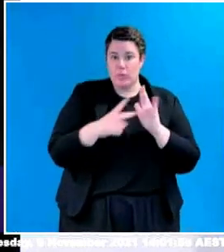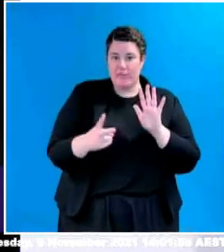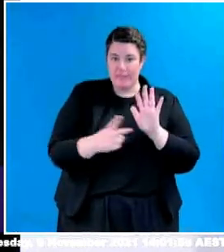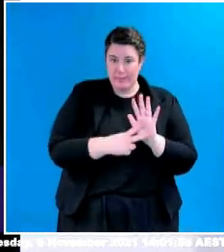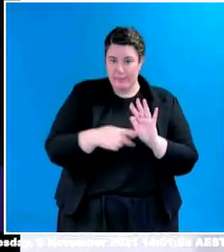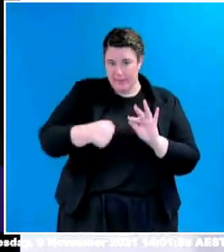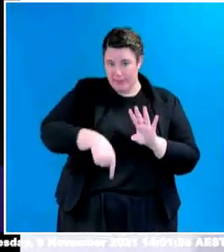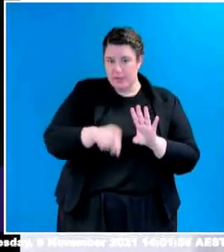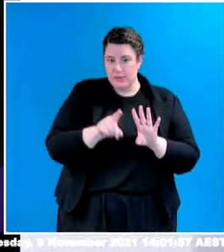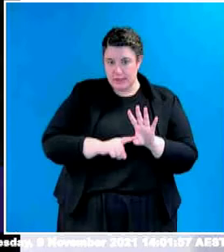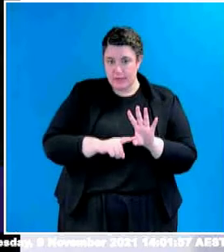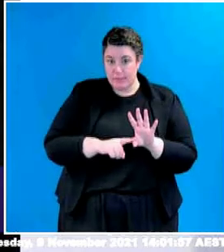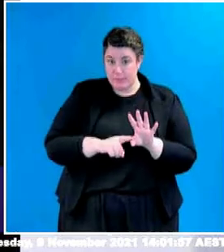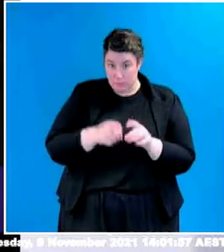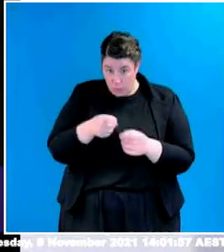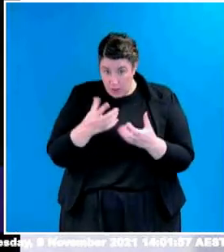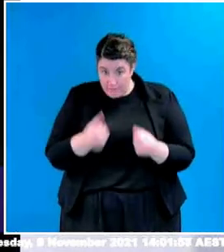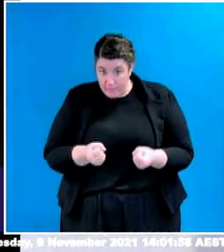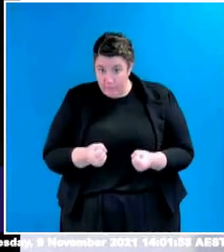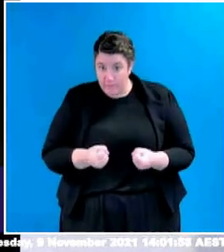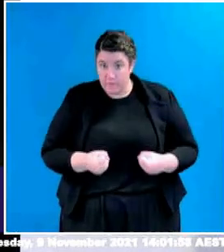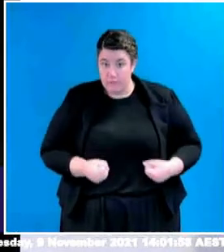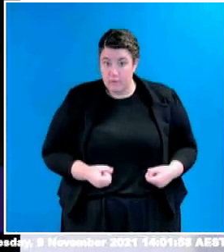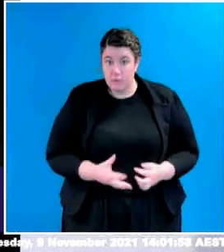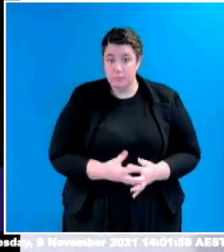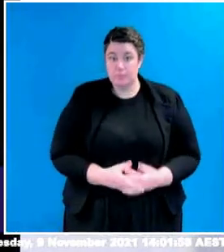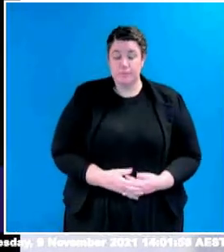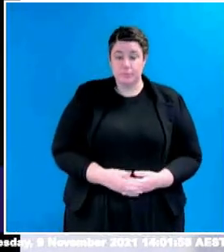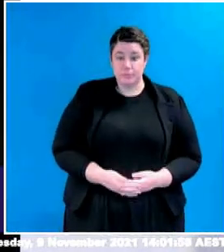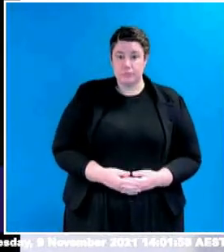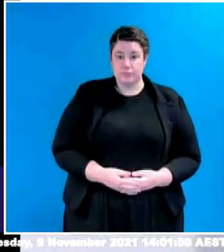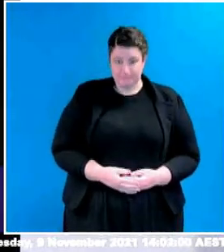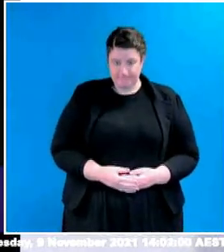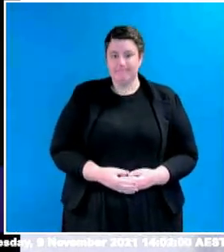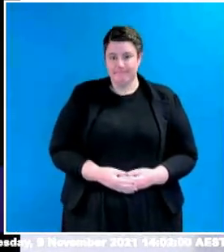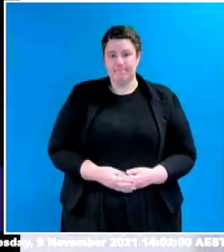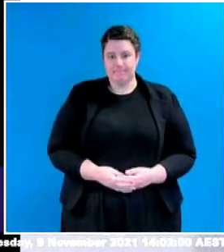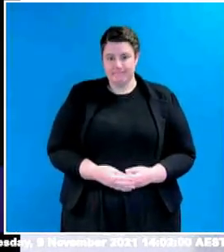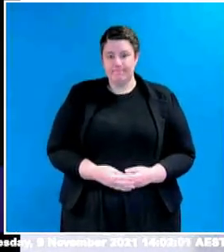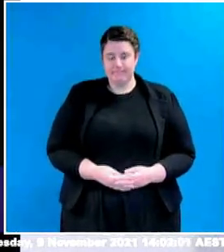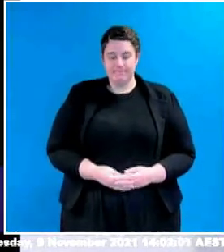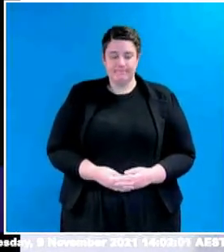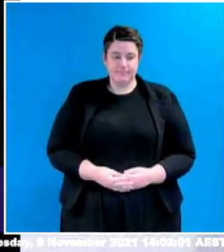this year. Do you have a copy of that paper? Yes.